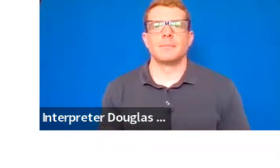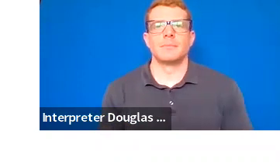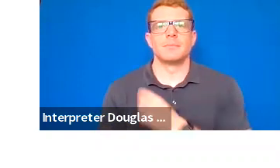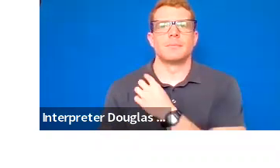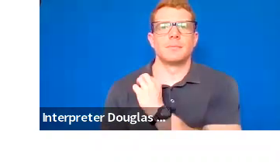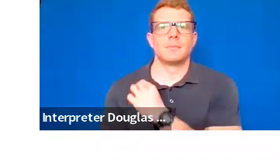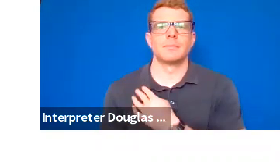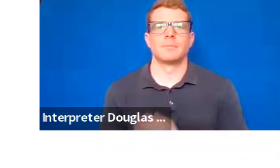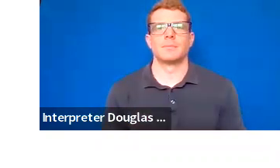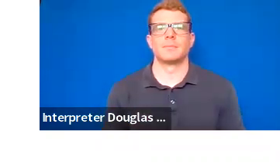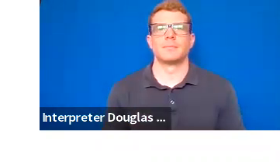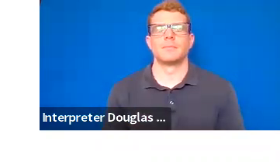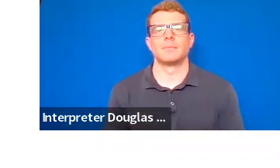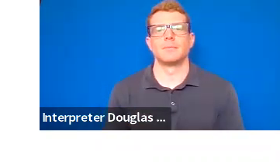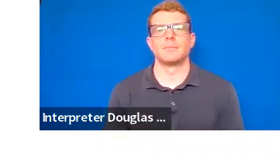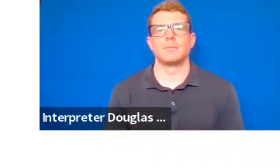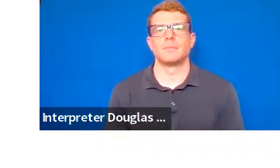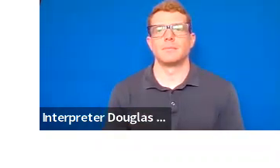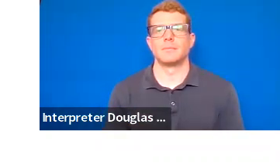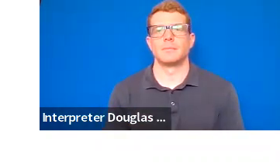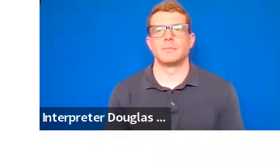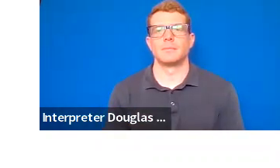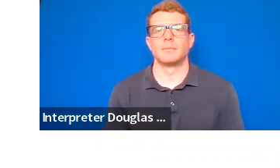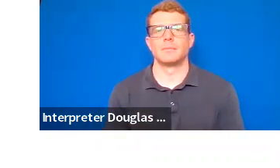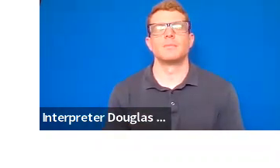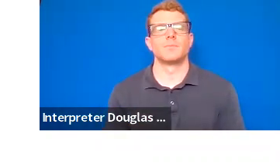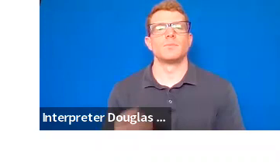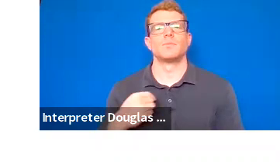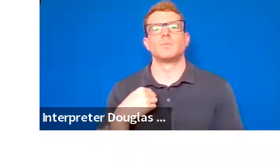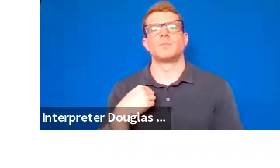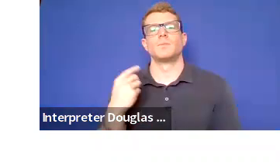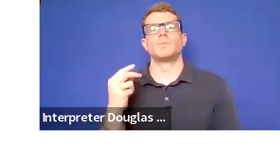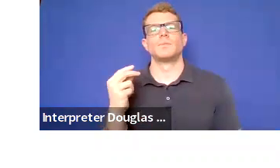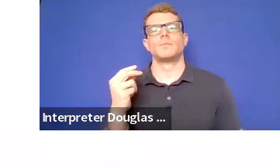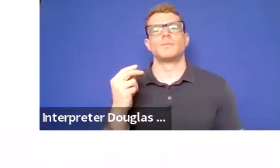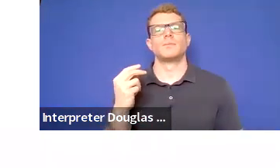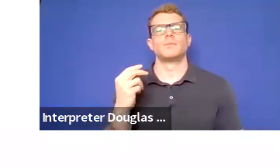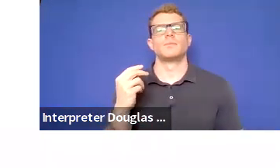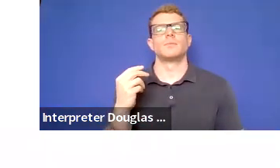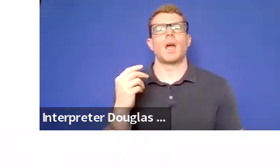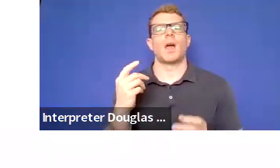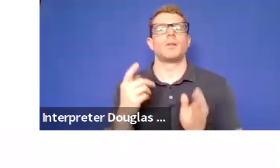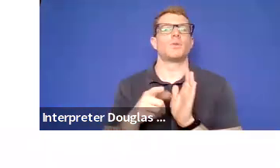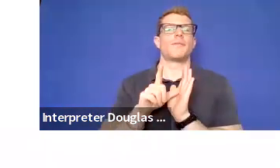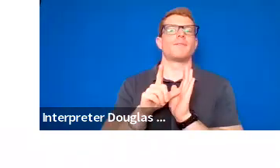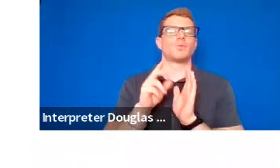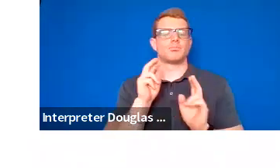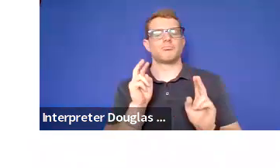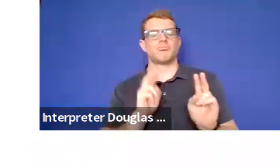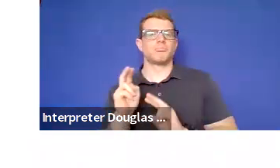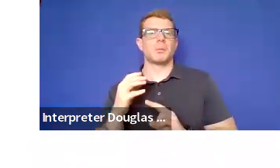So I looked over my case load from the first 2 years and looked at common reasons.